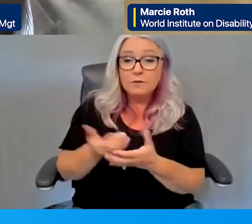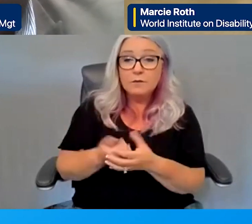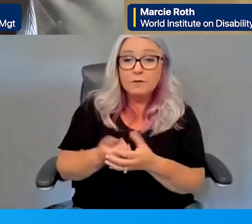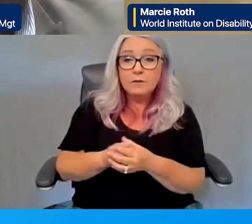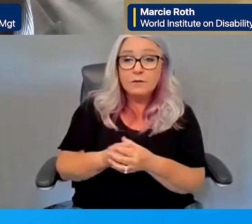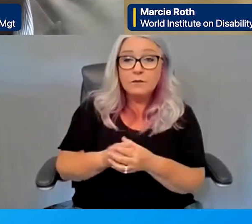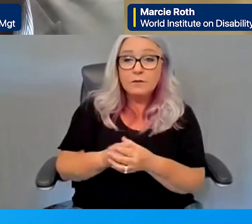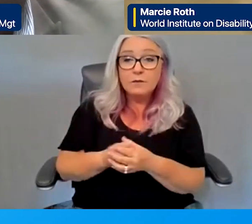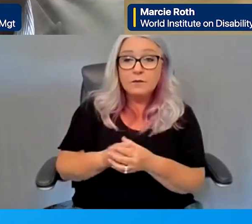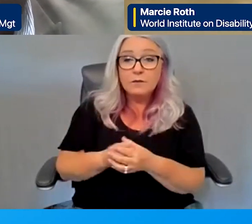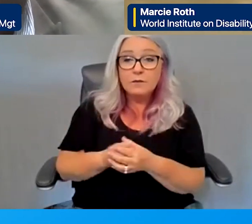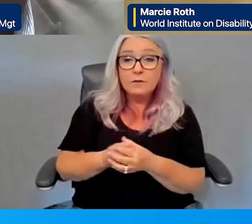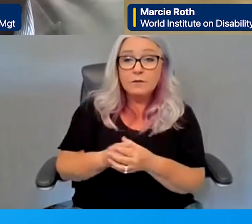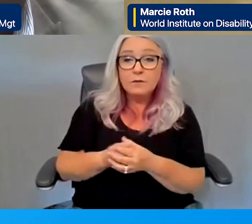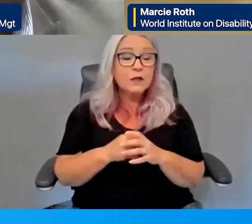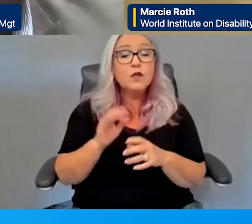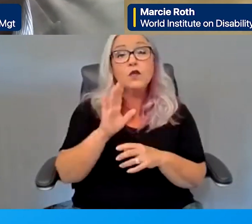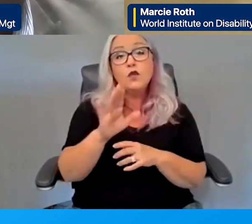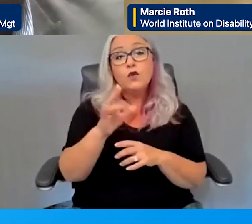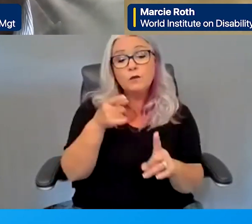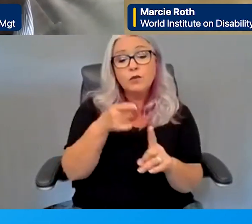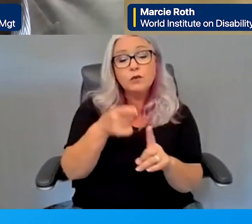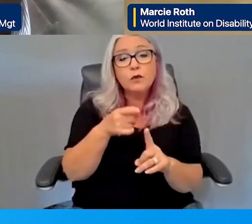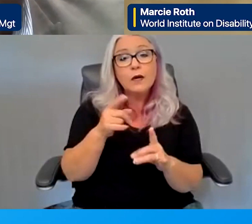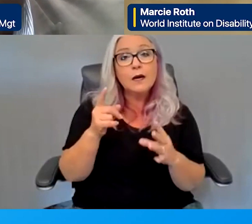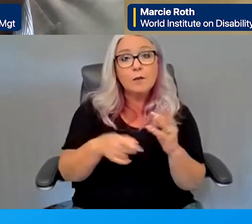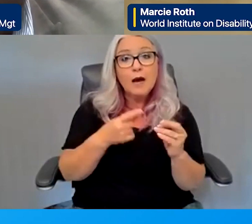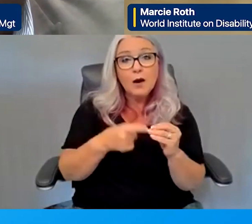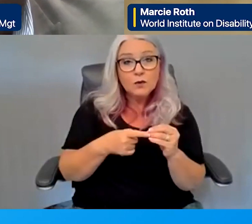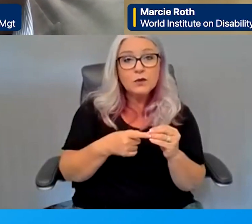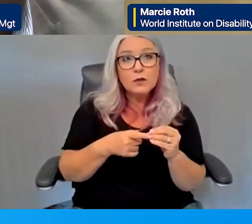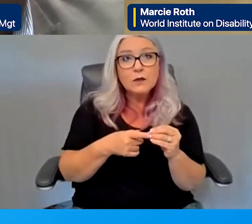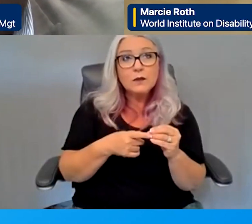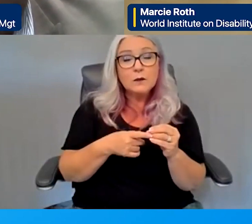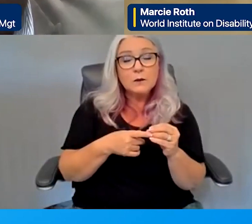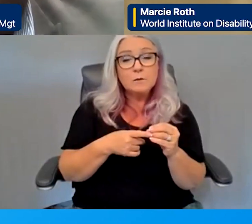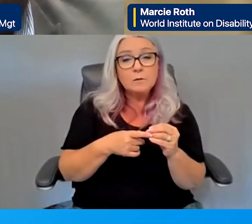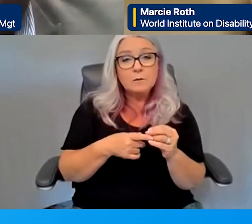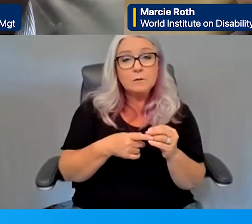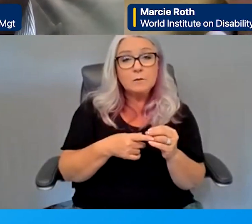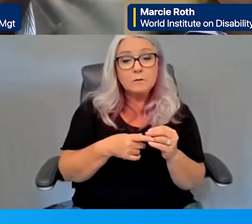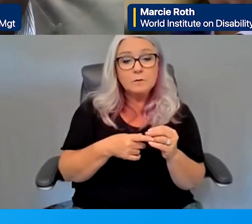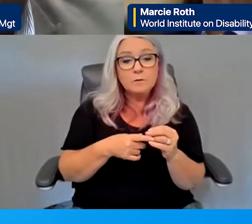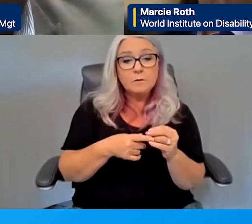point about enforcing existing laws, I guess, you know, how will we go about doing that?